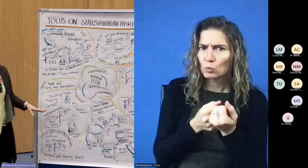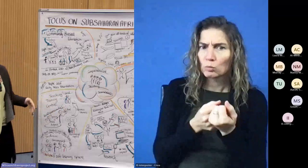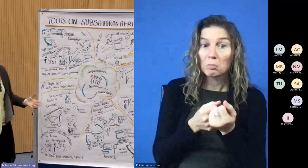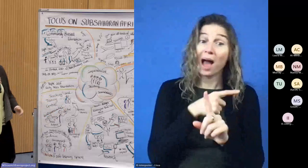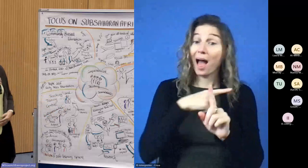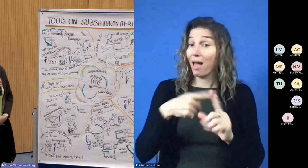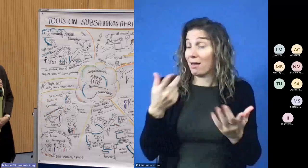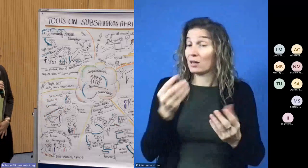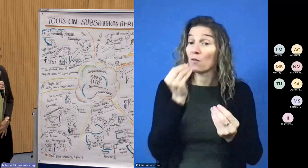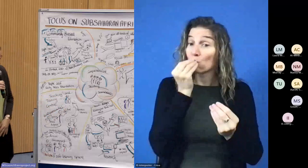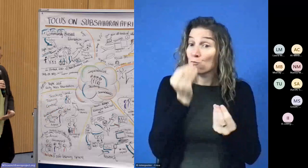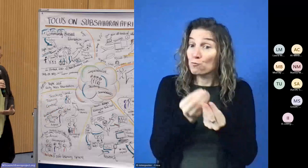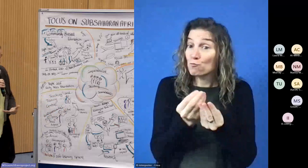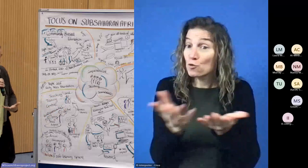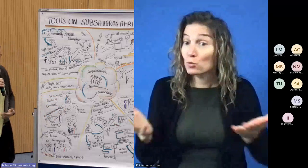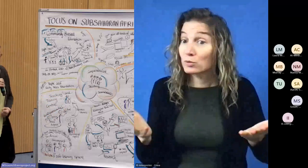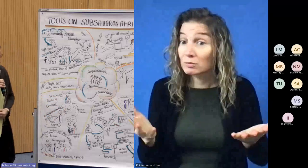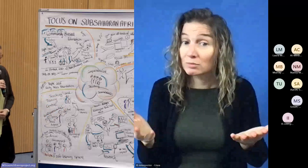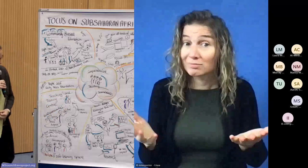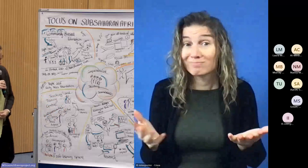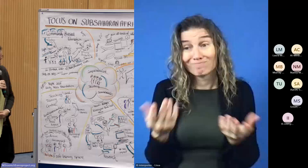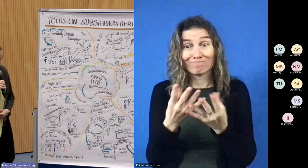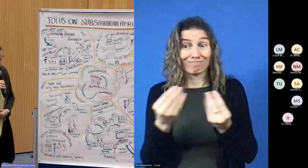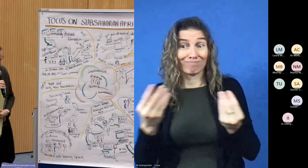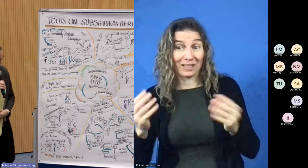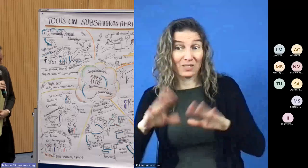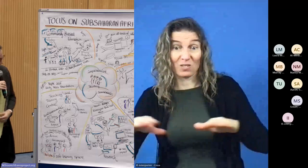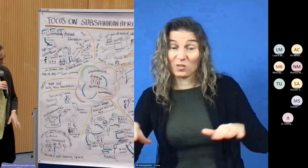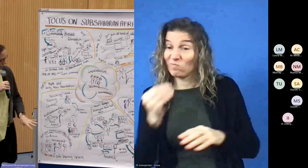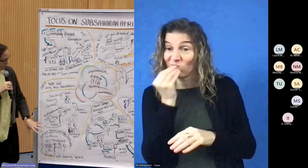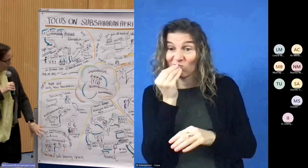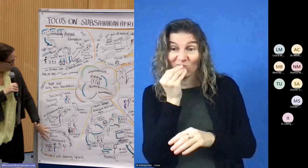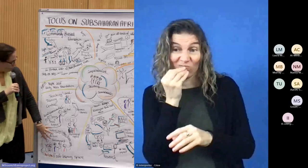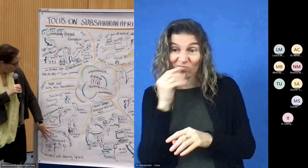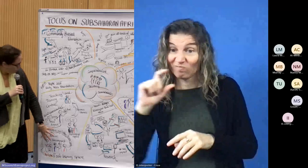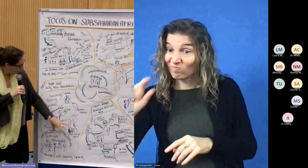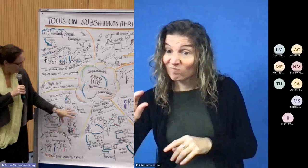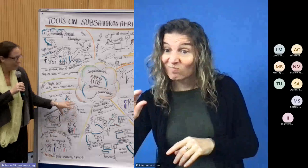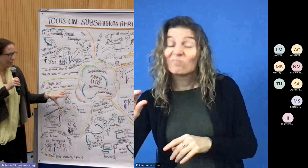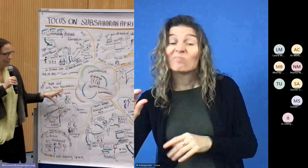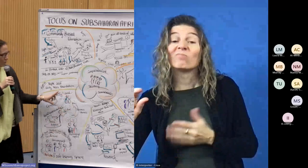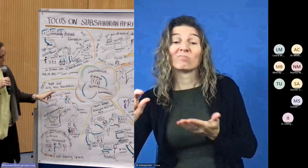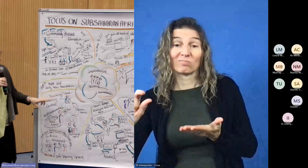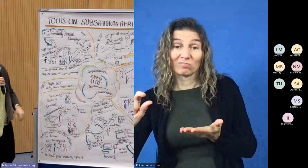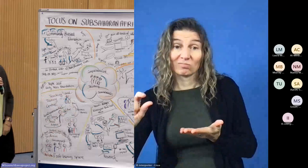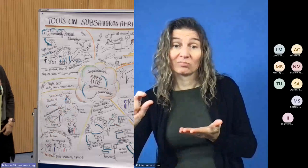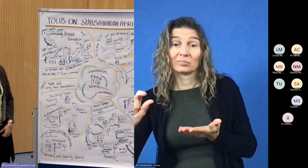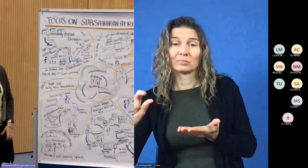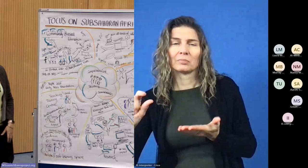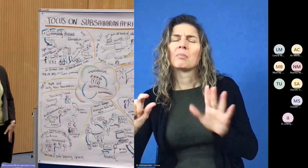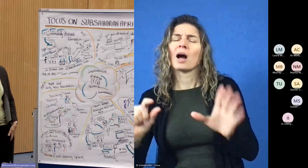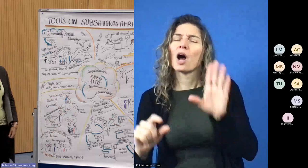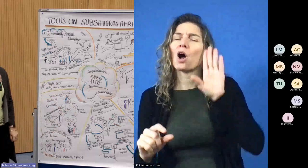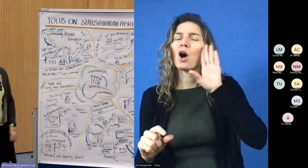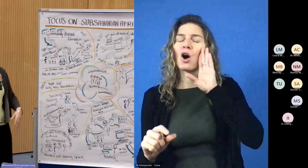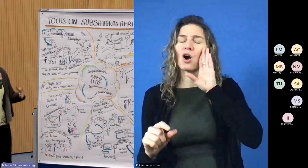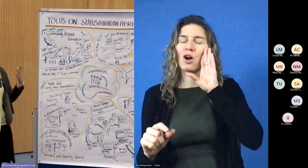example, many children have a lack of nutrition. And we heard three different success stories,